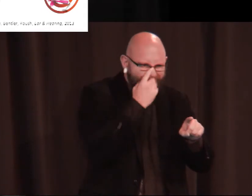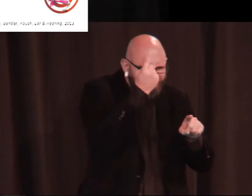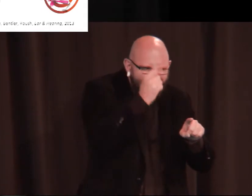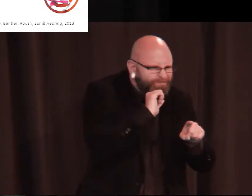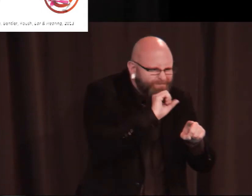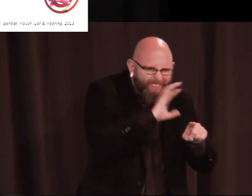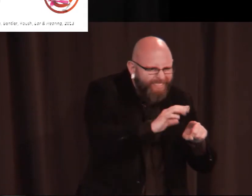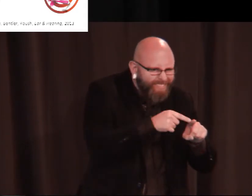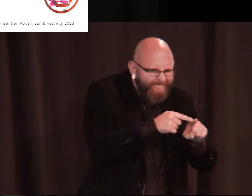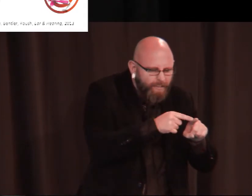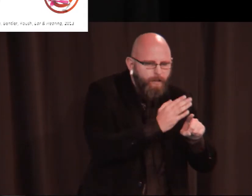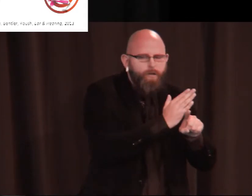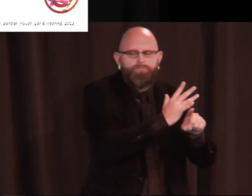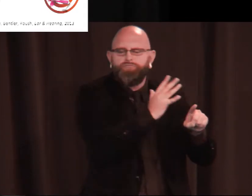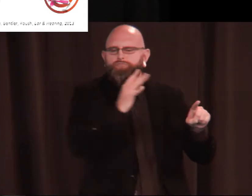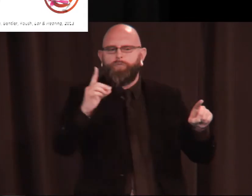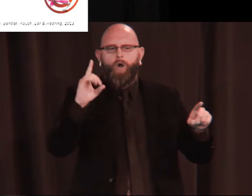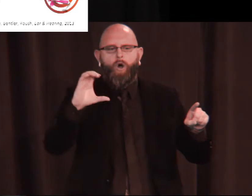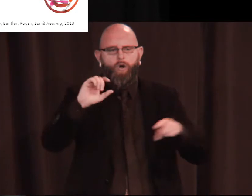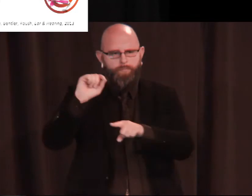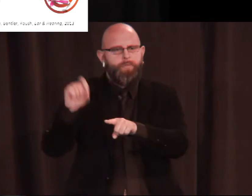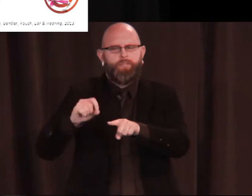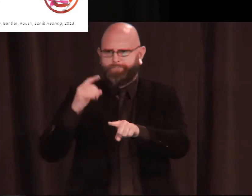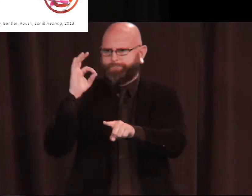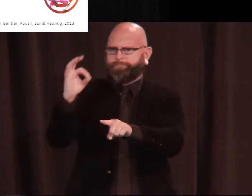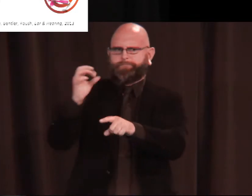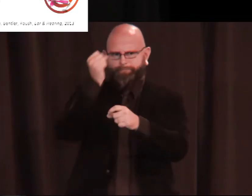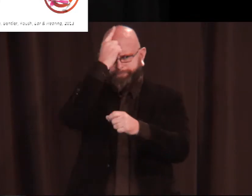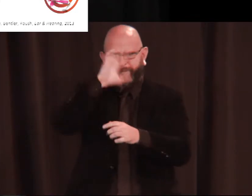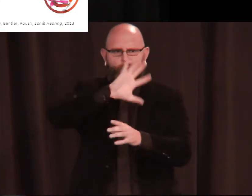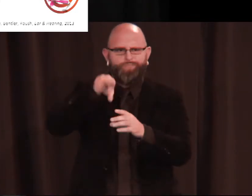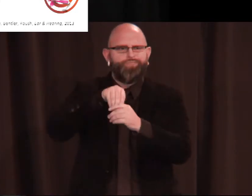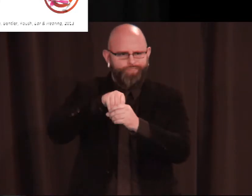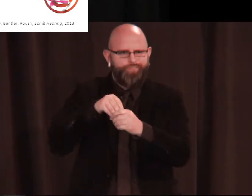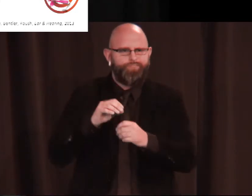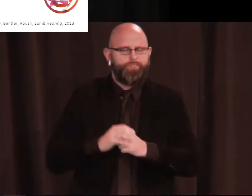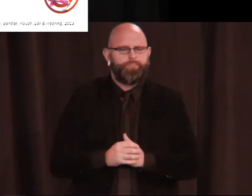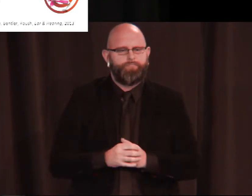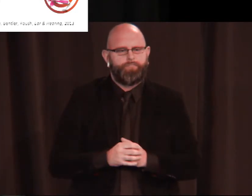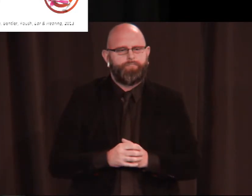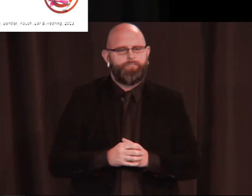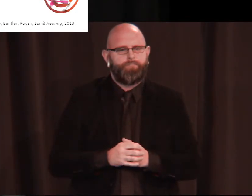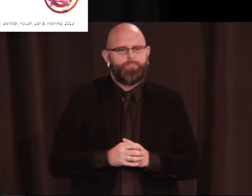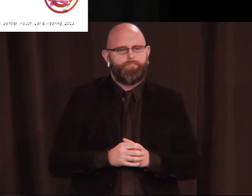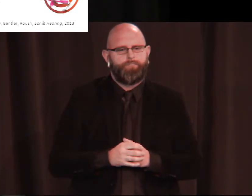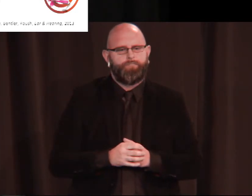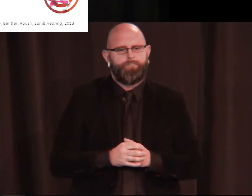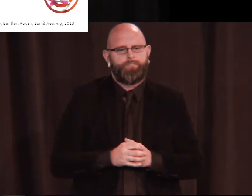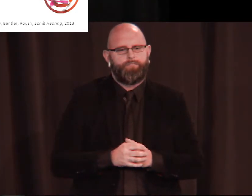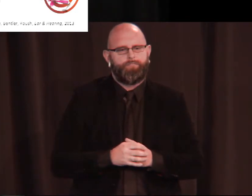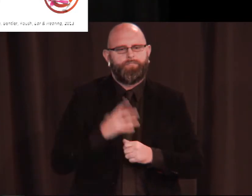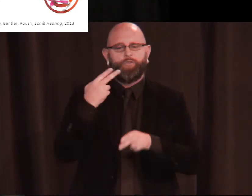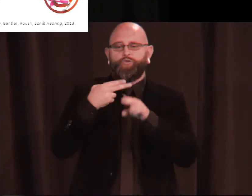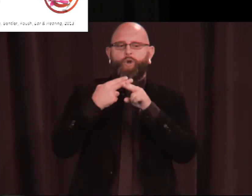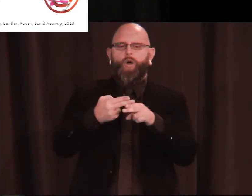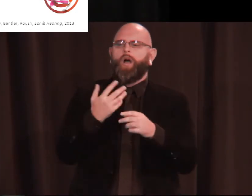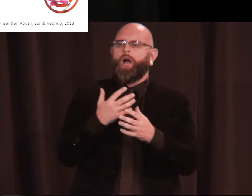and 100 being a score that's fully audible. Okay. And we call this the speech intelligibility index.